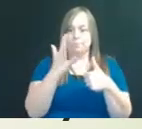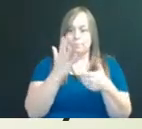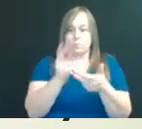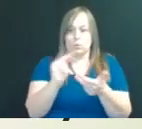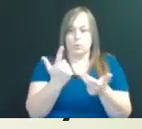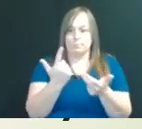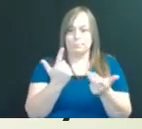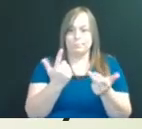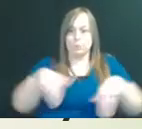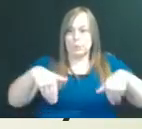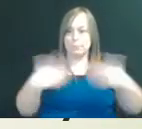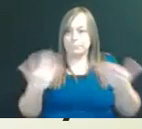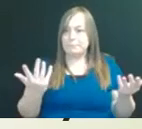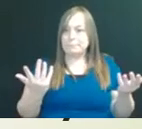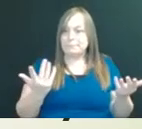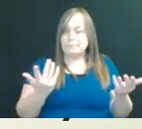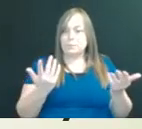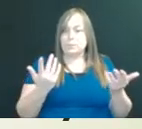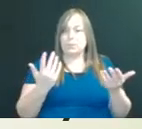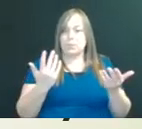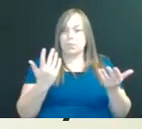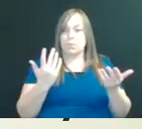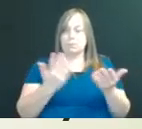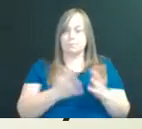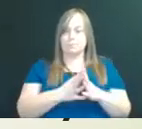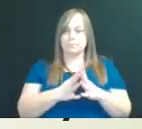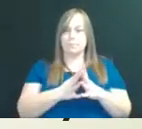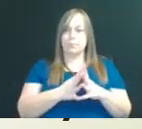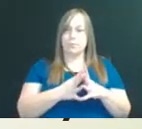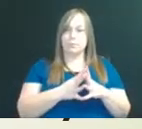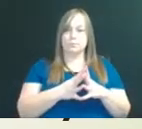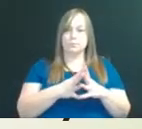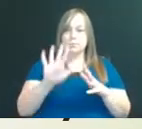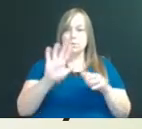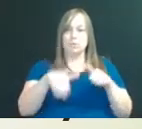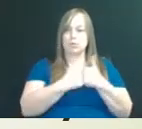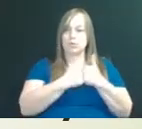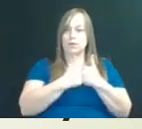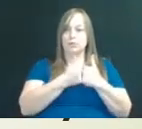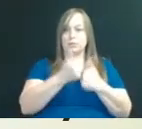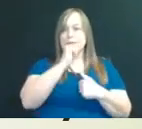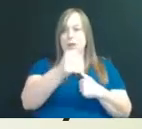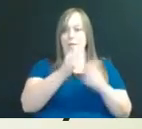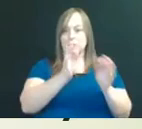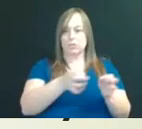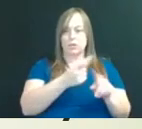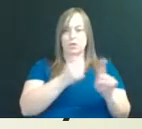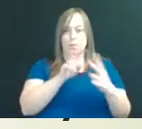So let's say that you you're challenging a denial decision from either of these agencies